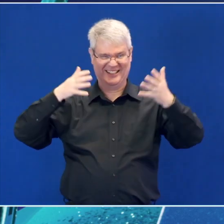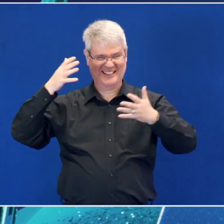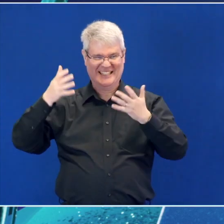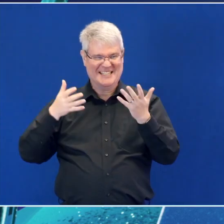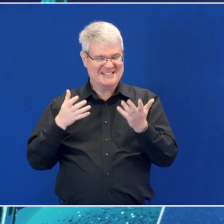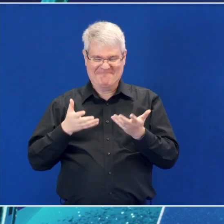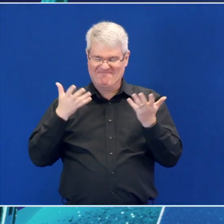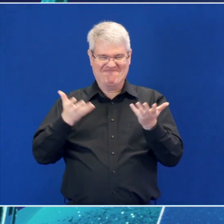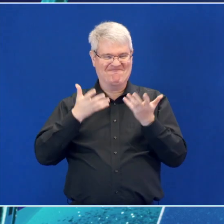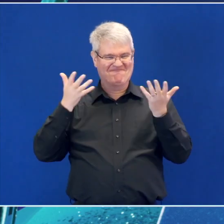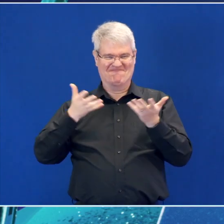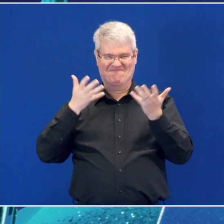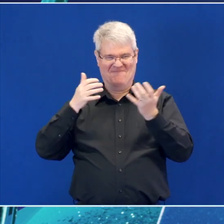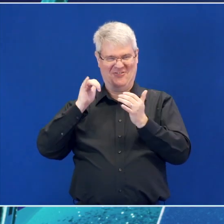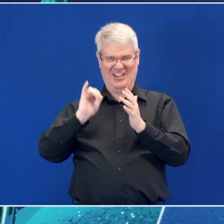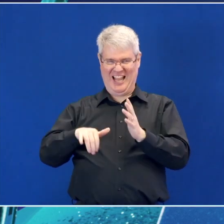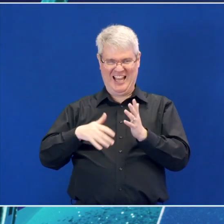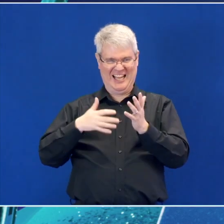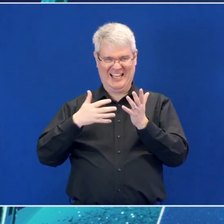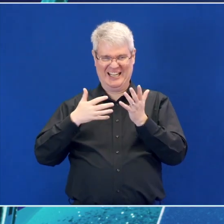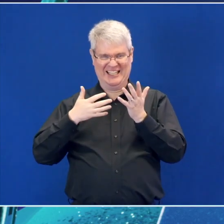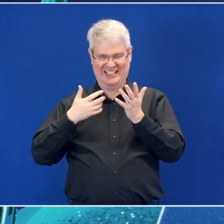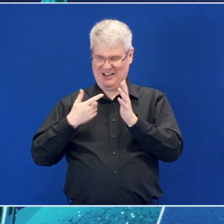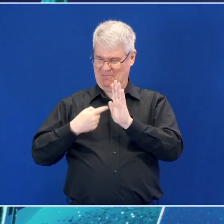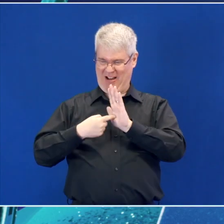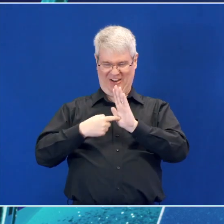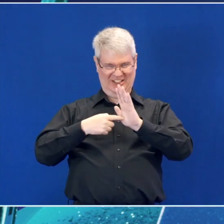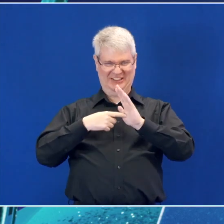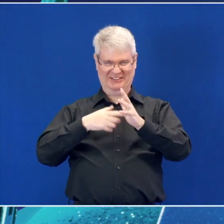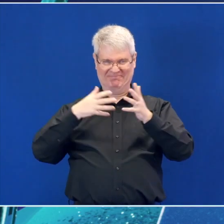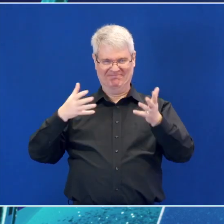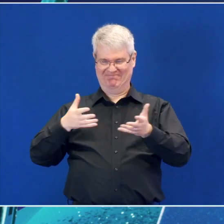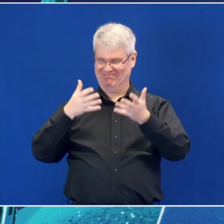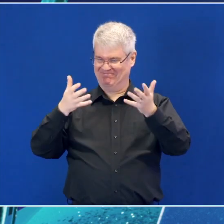that don't eat up your token cost and you've got